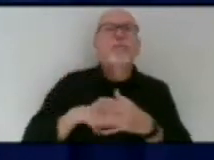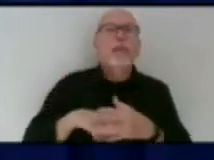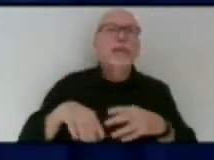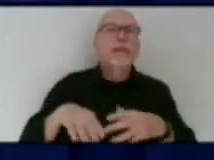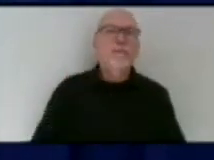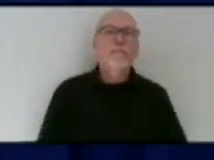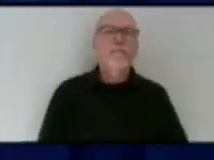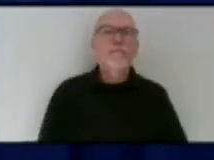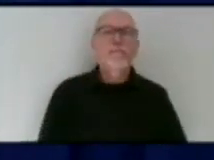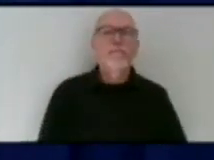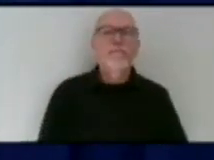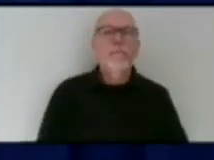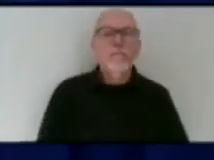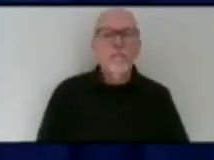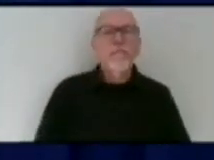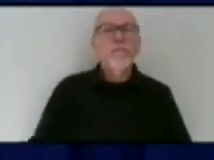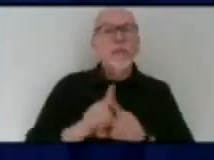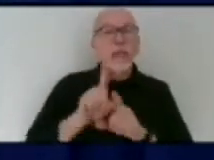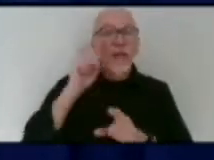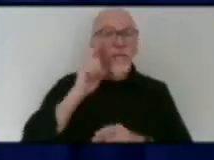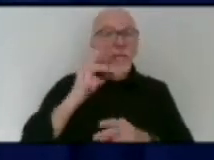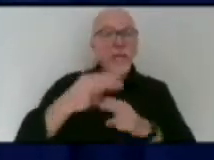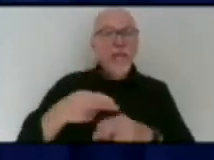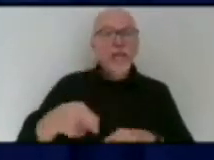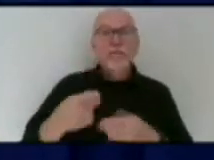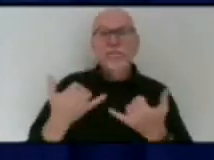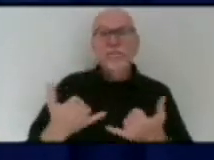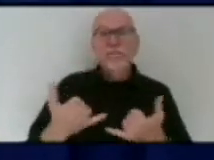As the governor mentioned, This will be a difficult holiday season for many